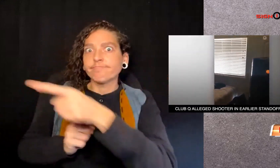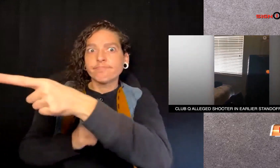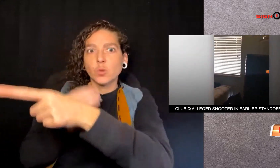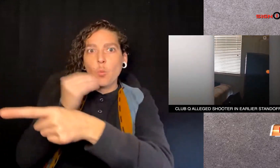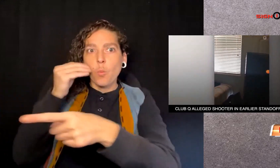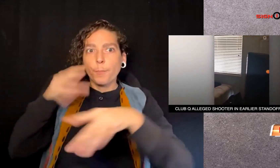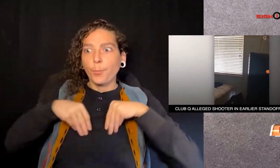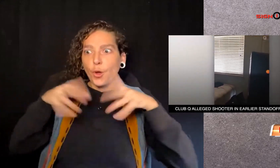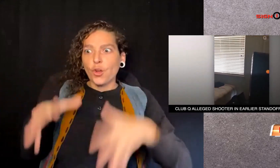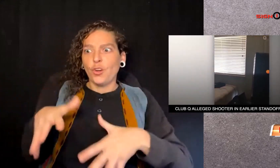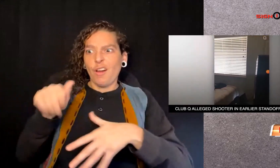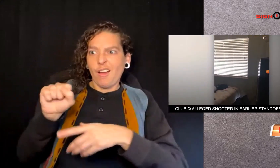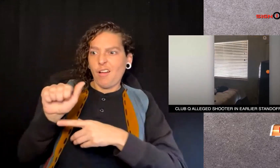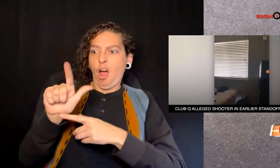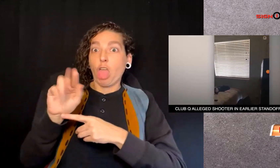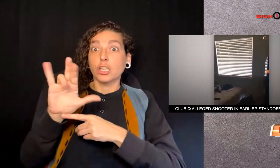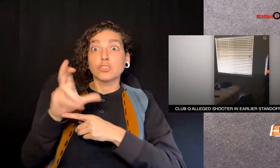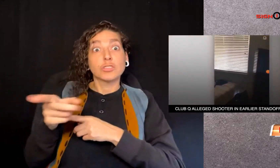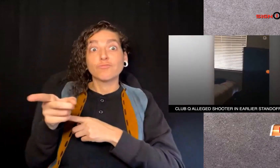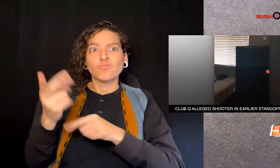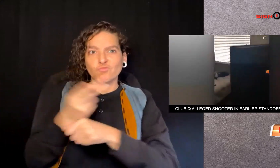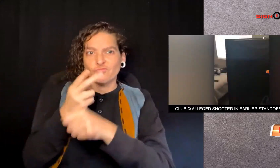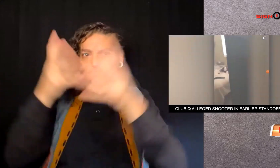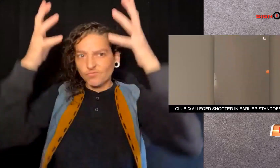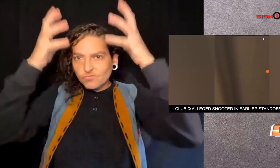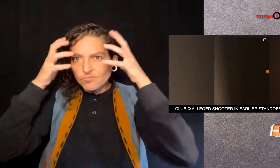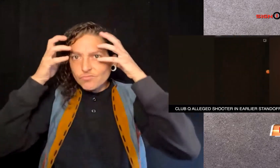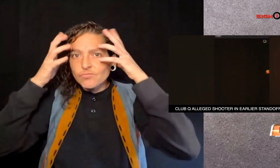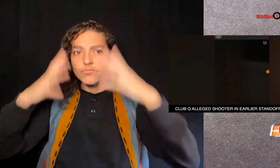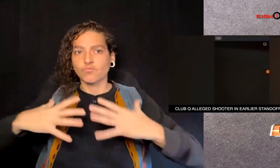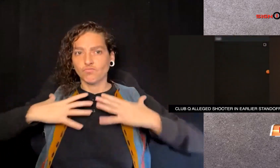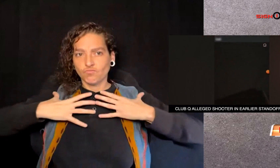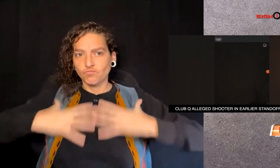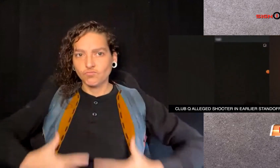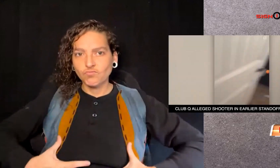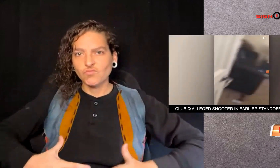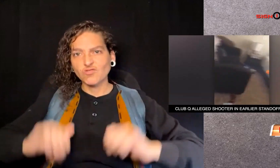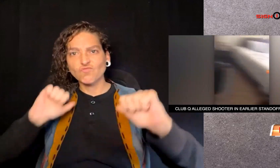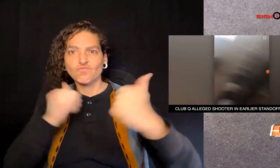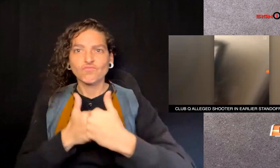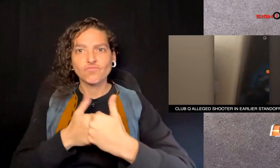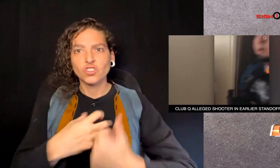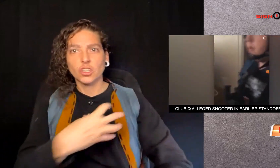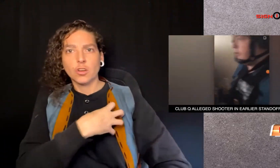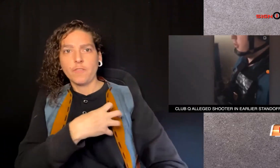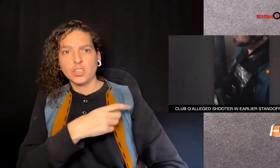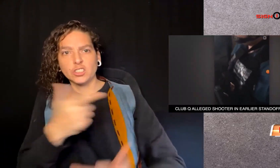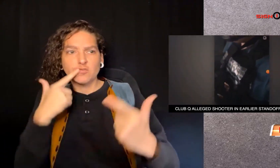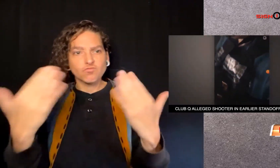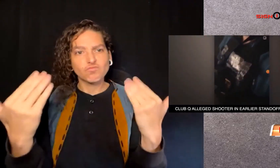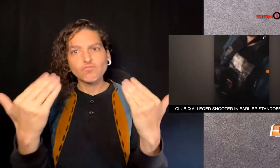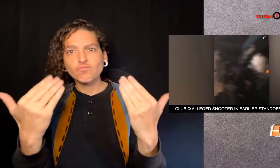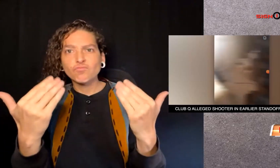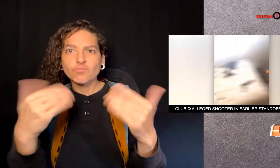by the homeowner as Aldrich wearing a helmet and body armor and challenging law enforcement